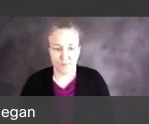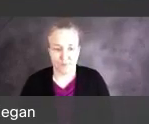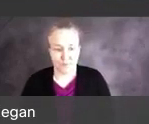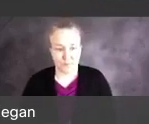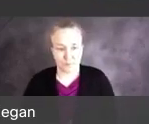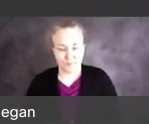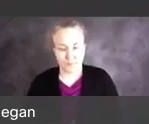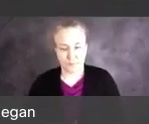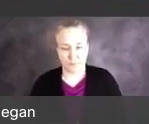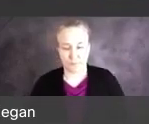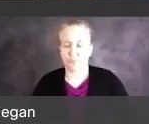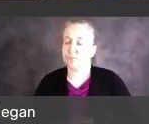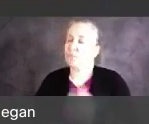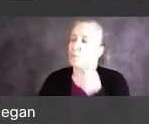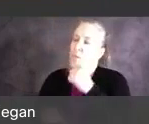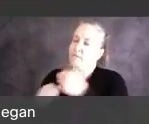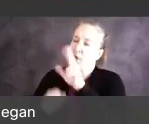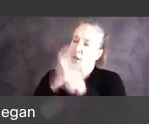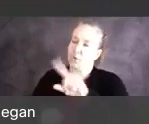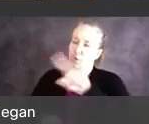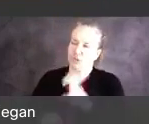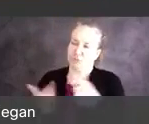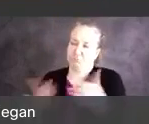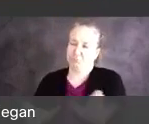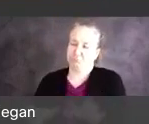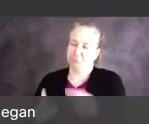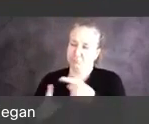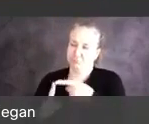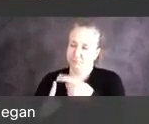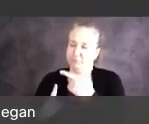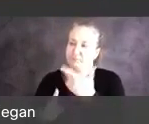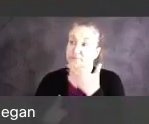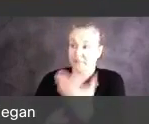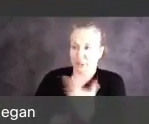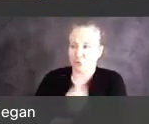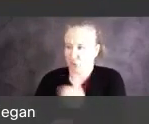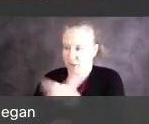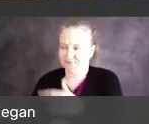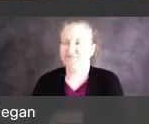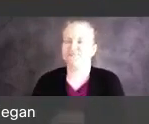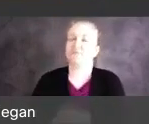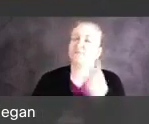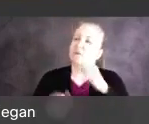[Reporter] I just have one follow-up question in reference, thank you, sorry, I just have one follow-up question